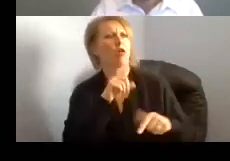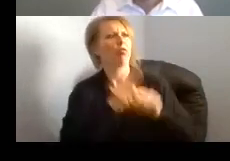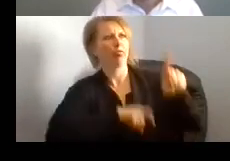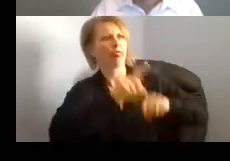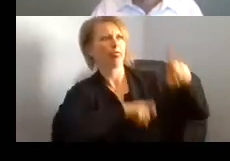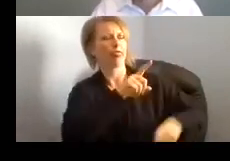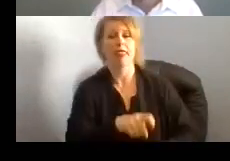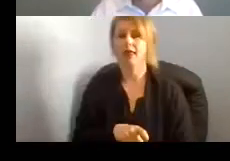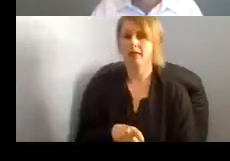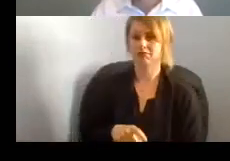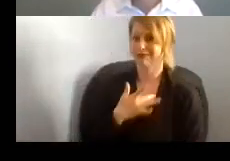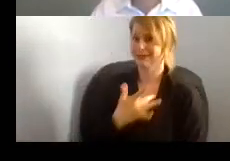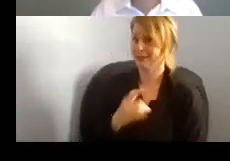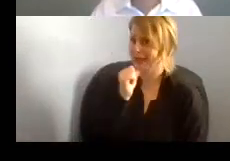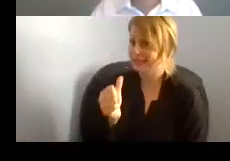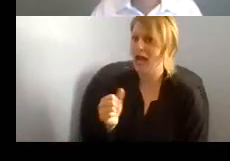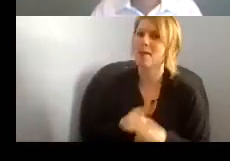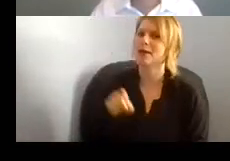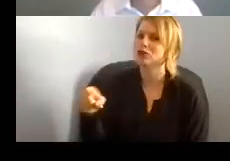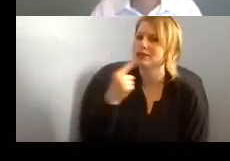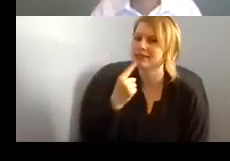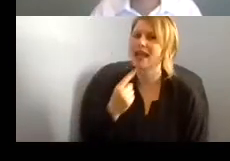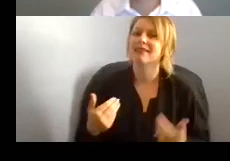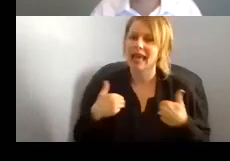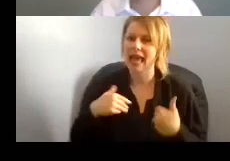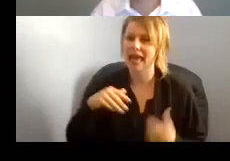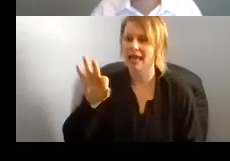And I remember she said to me that they had a forensic science course.